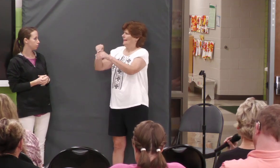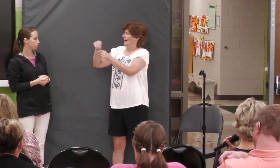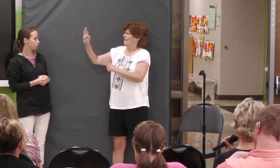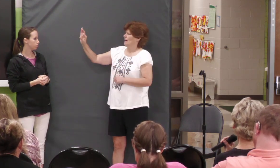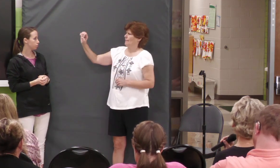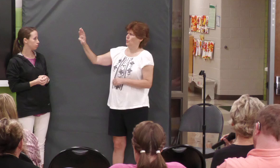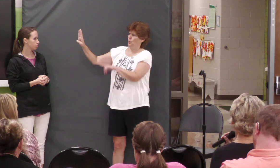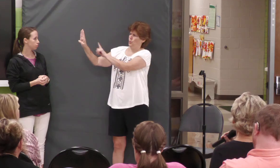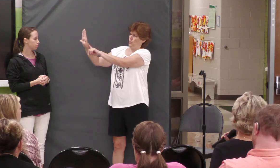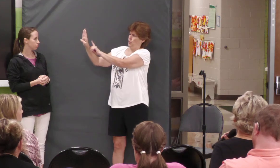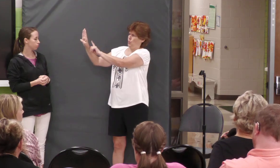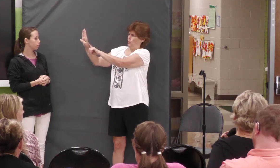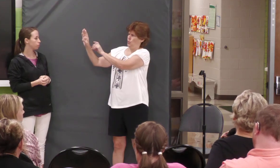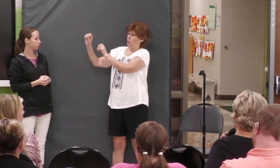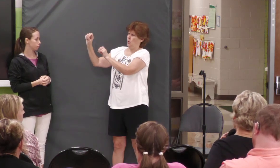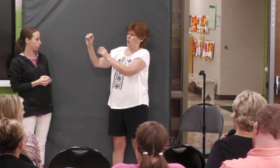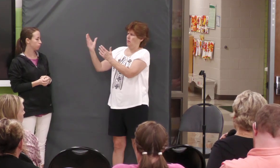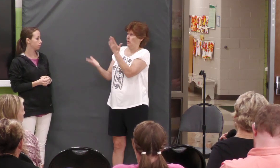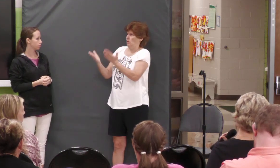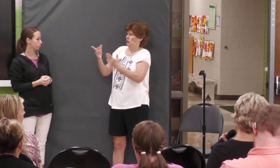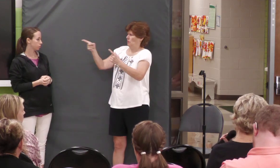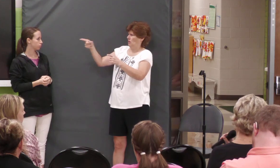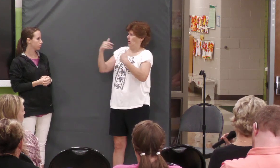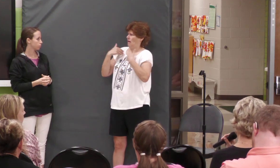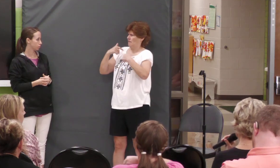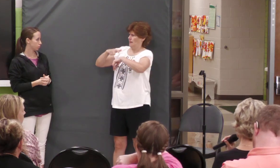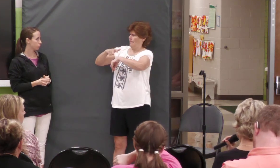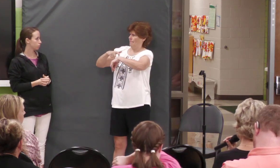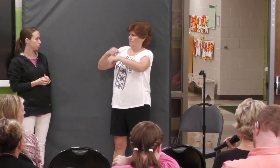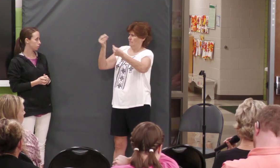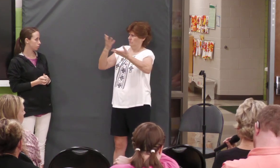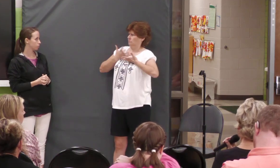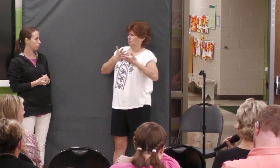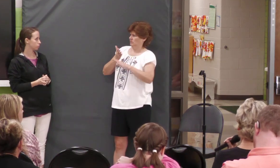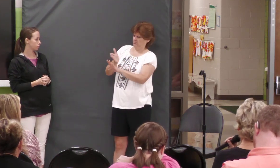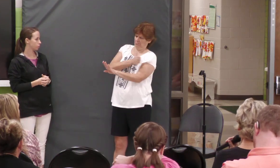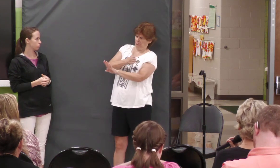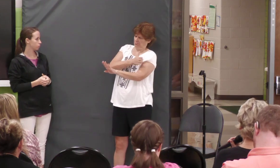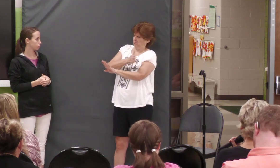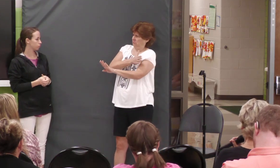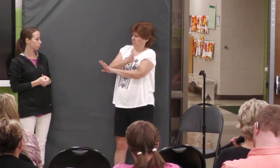so my concern is homecoming that tends to happen in February so maybe you would have